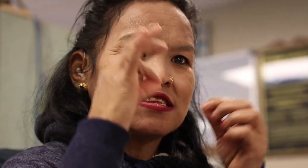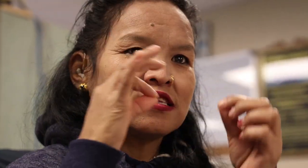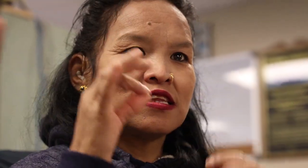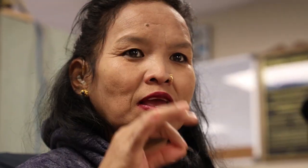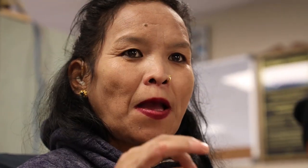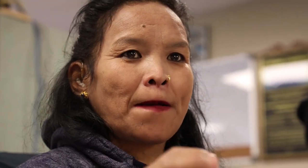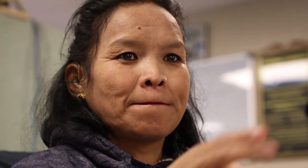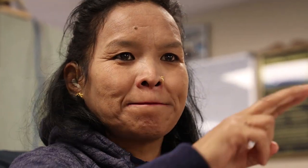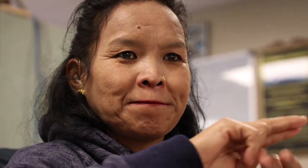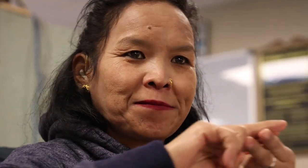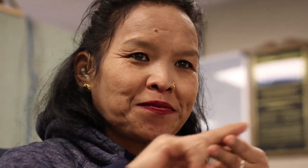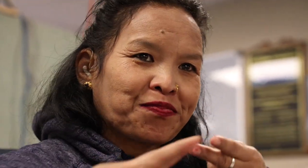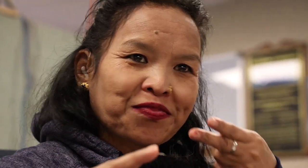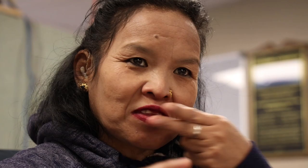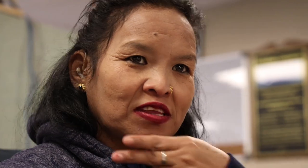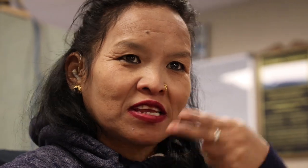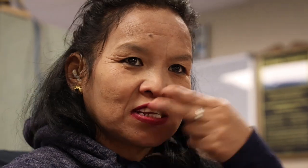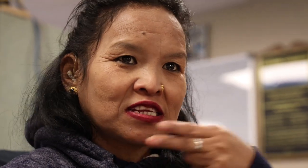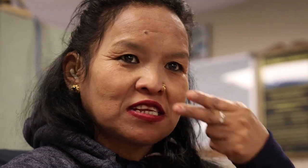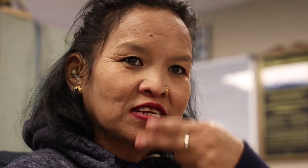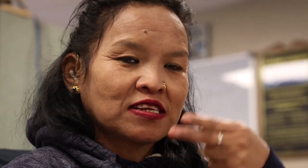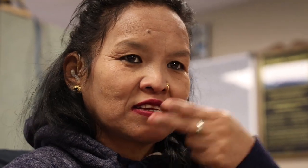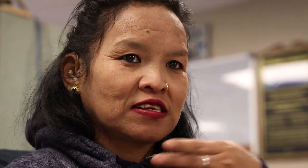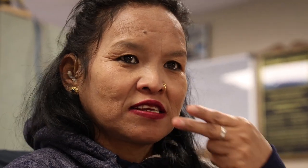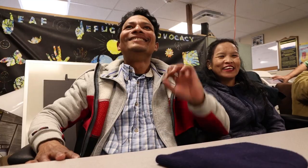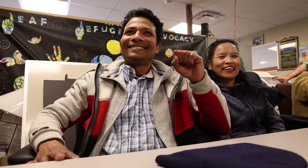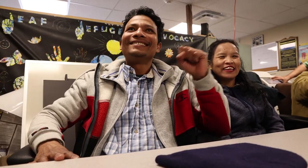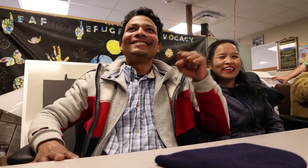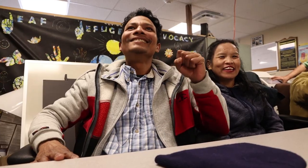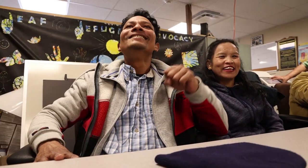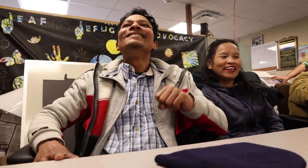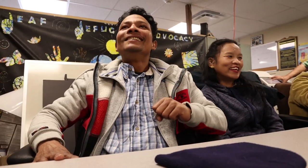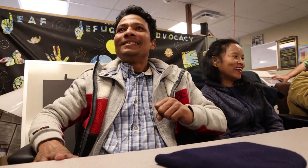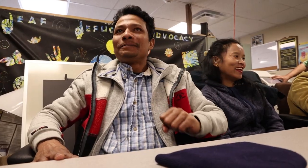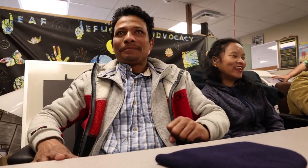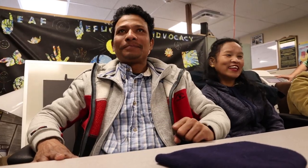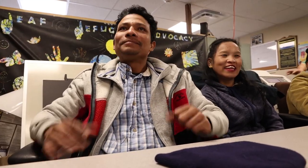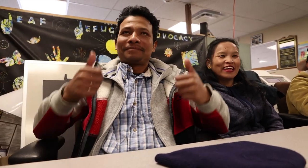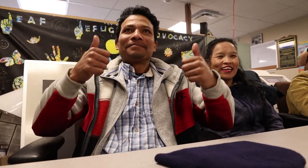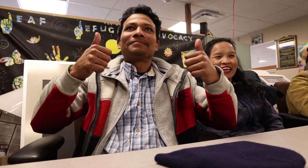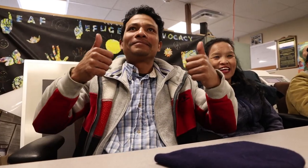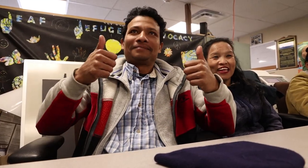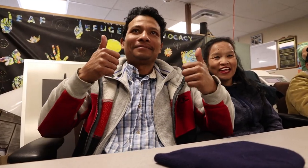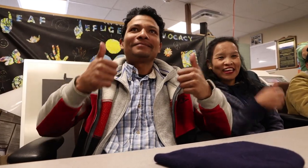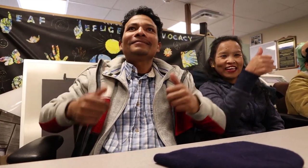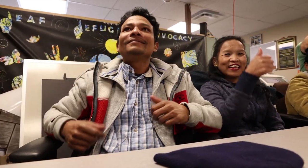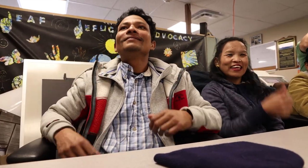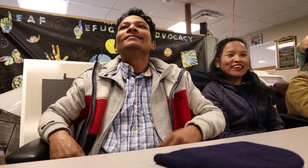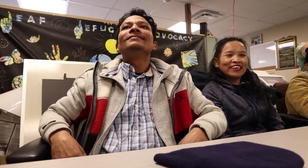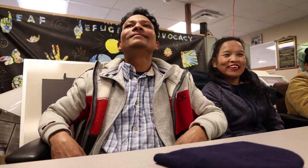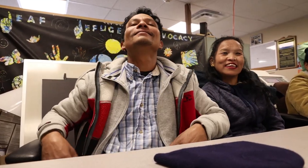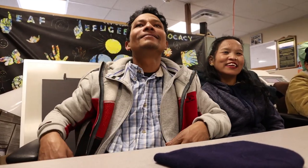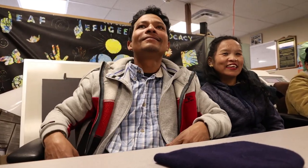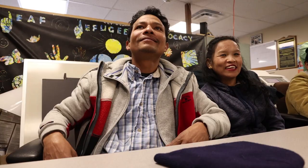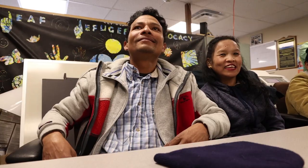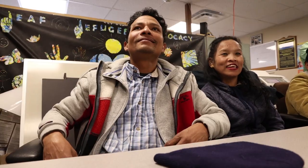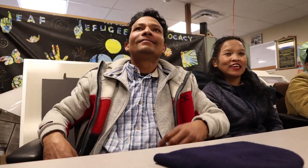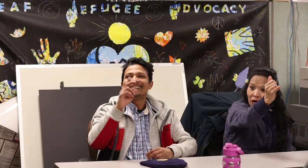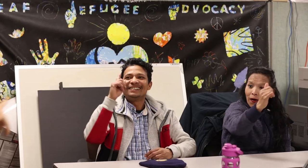(Rob) Teach social skills, life skills, we teach American Sign Language. We even have driving lessons.